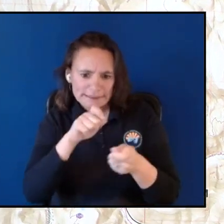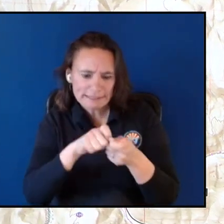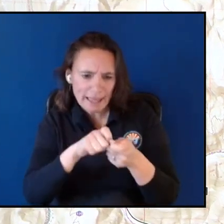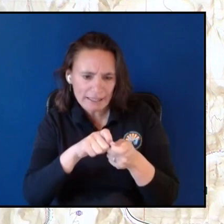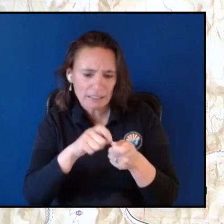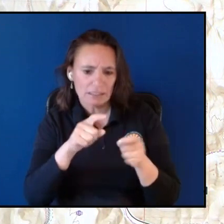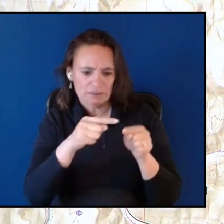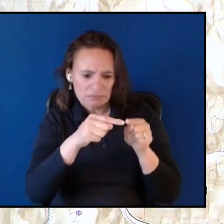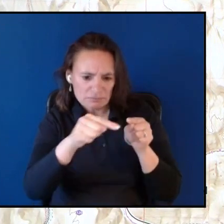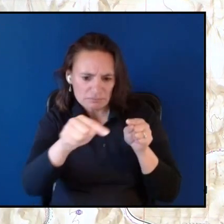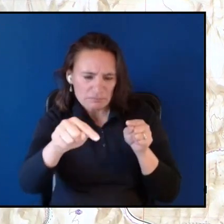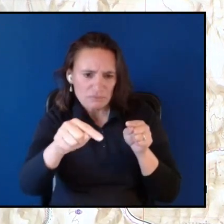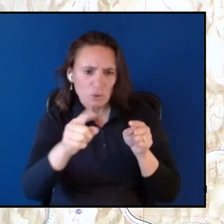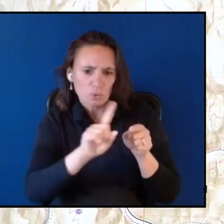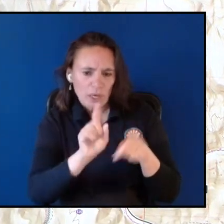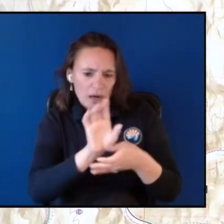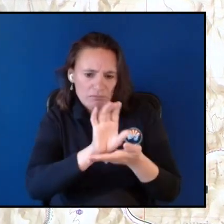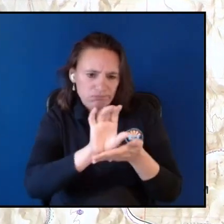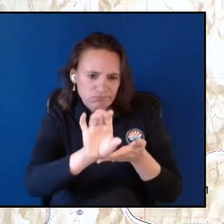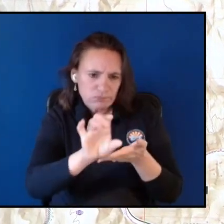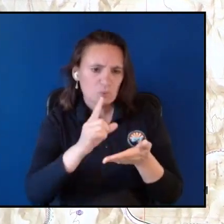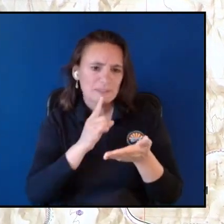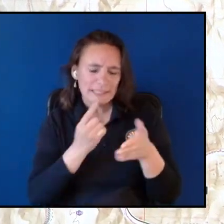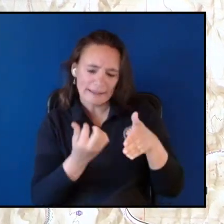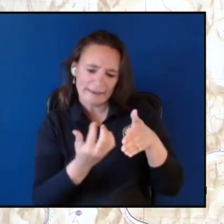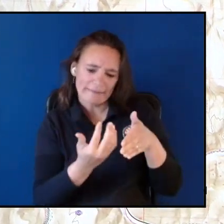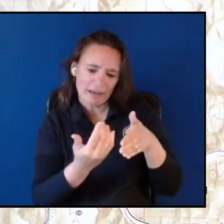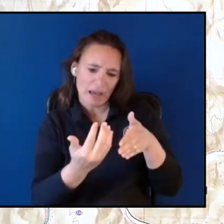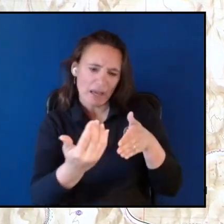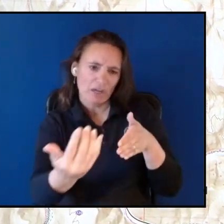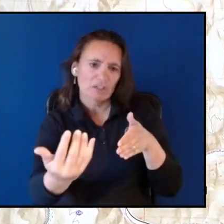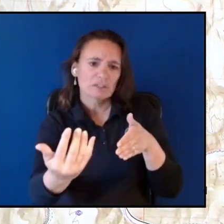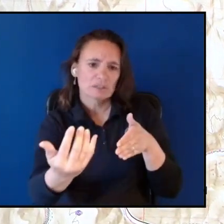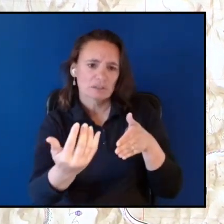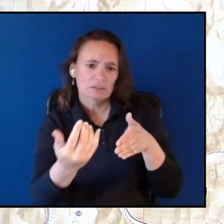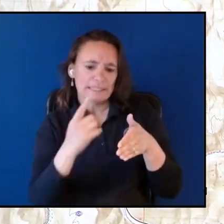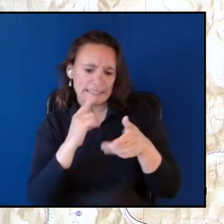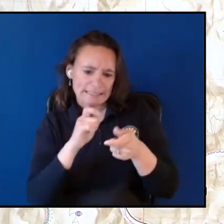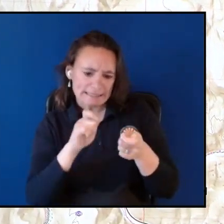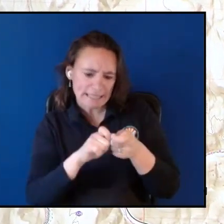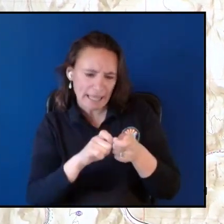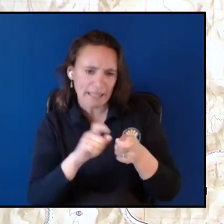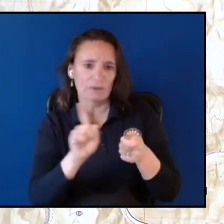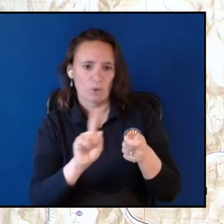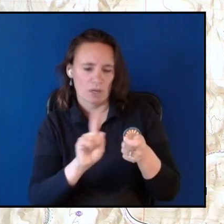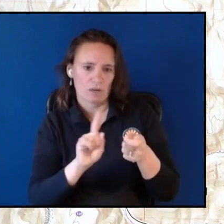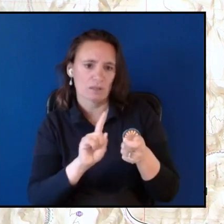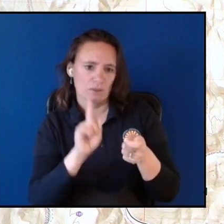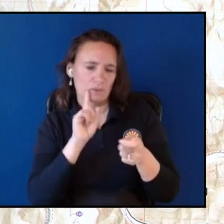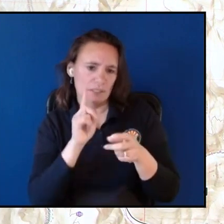that where we say this fire's perimeter is, is exactly where this fire's perimeter is and then we'll continue to evaluate.